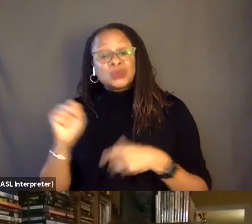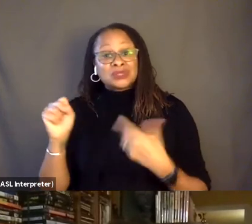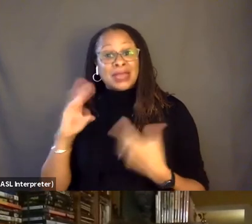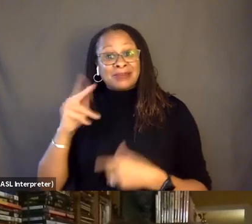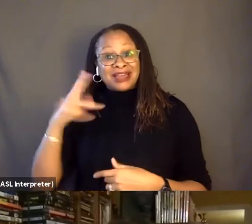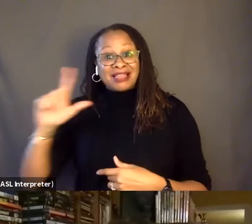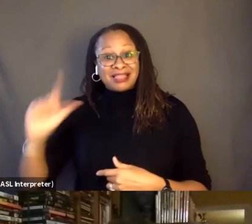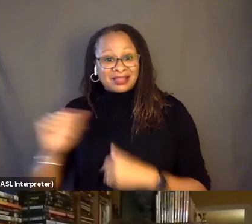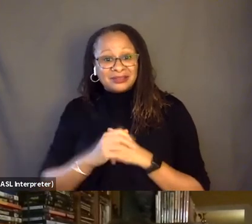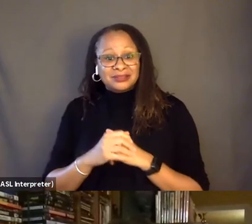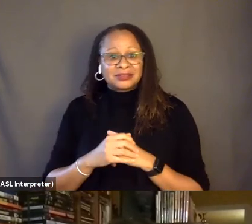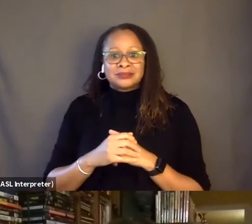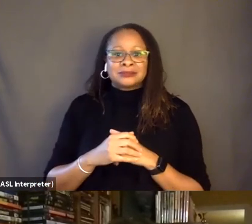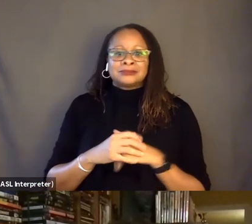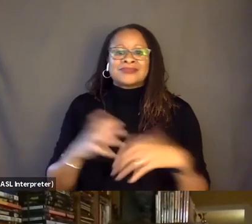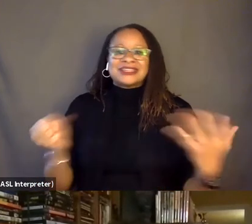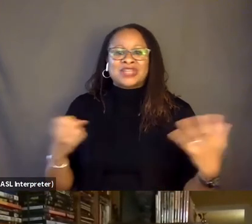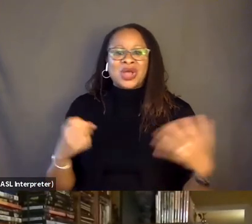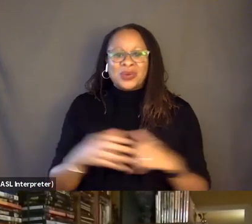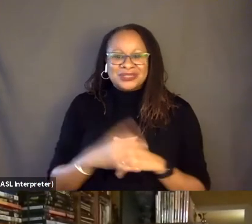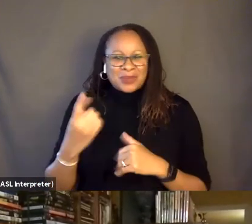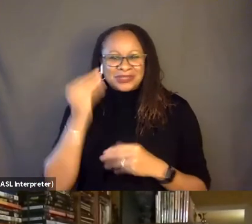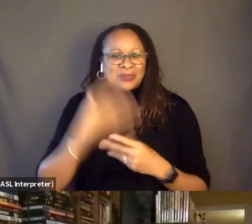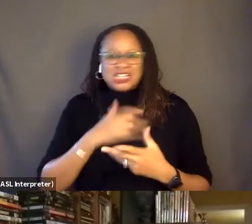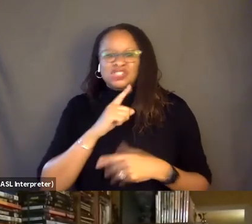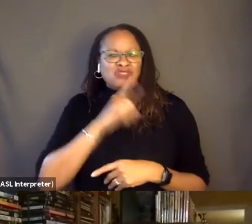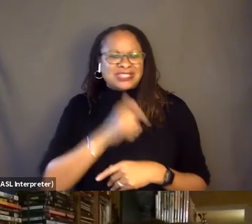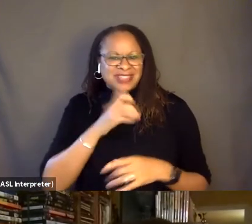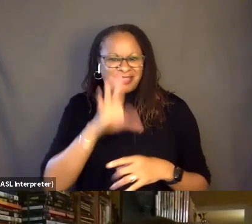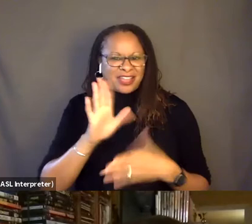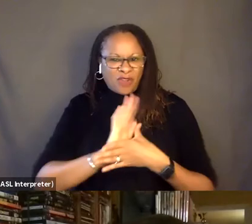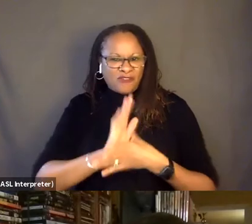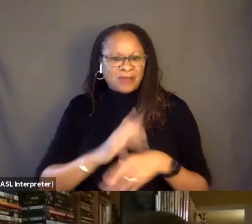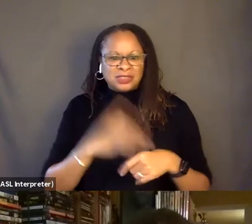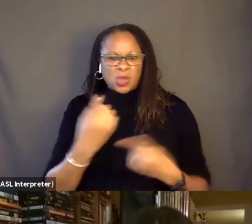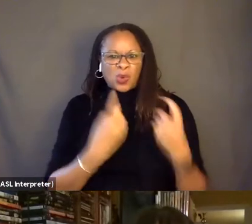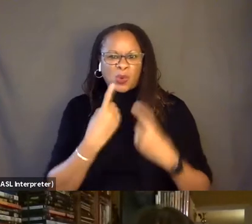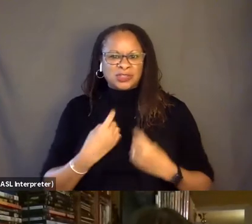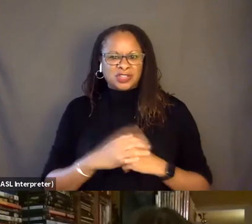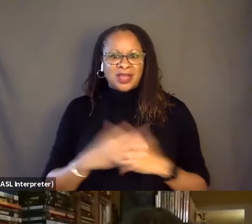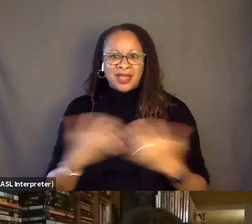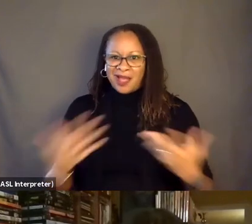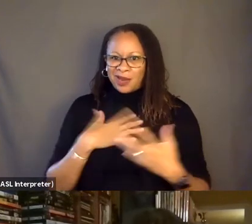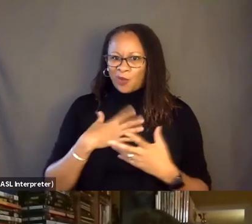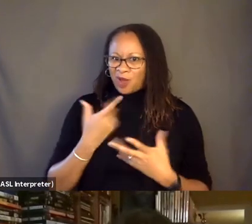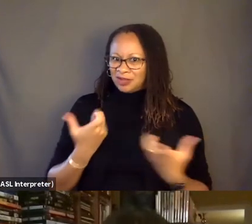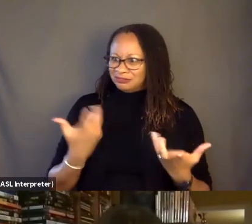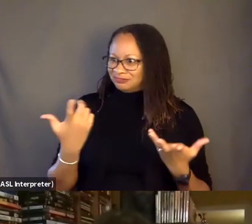"like the film, it's just questions." I'm like, "Oh, I don't really want to litigate my film. "I want to litigate the litigation.